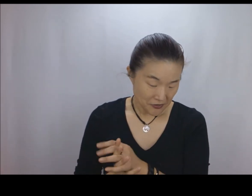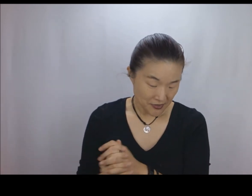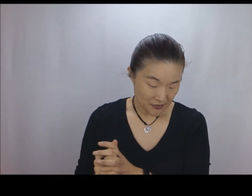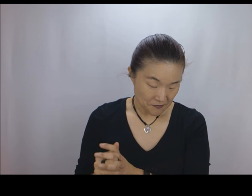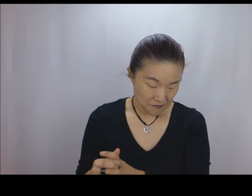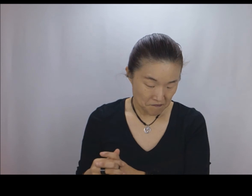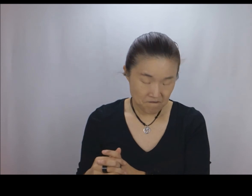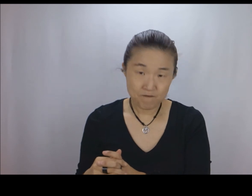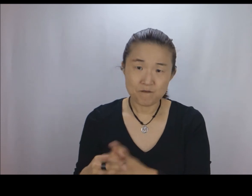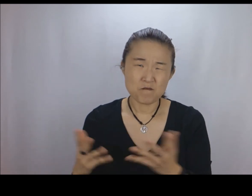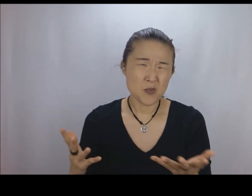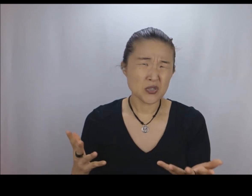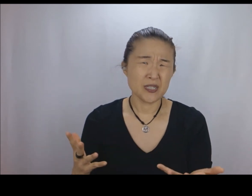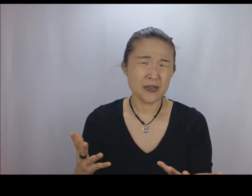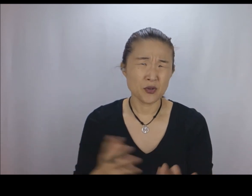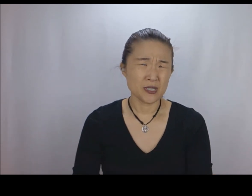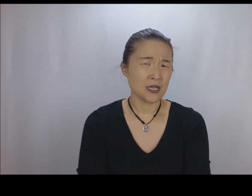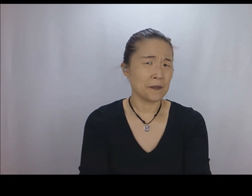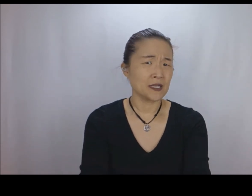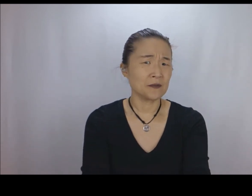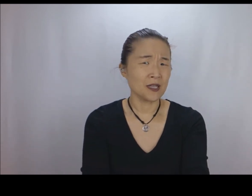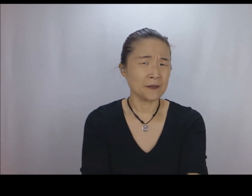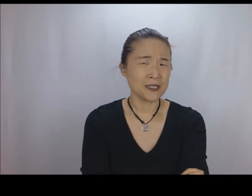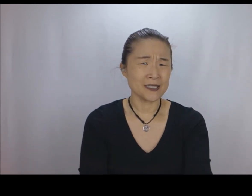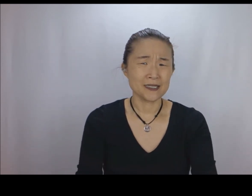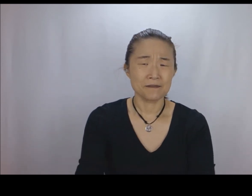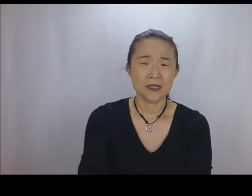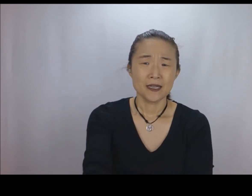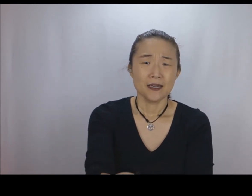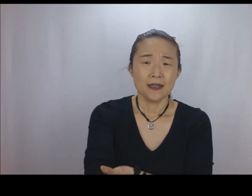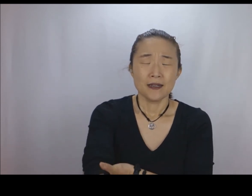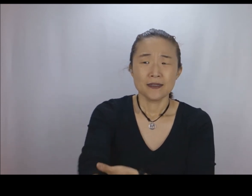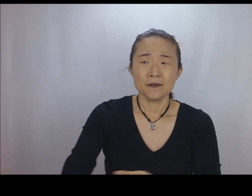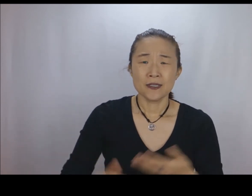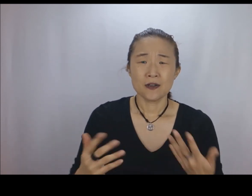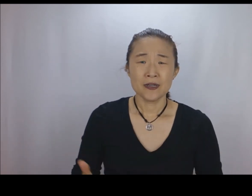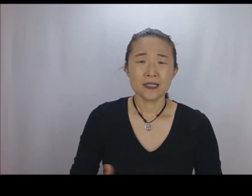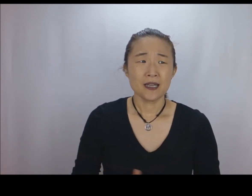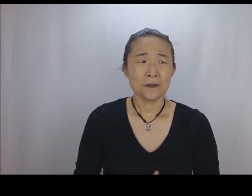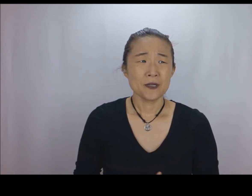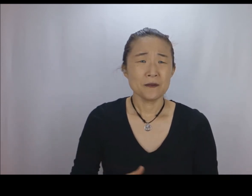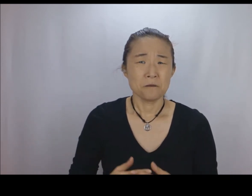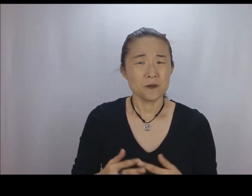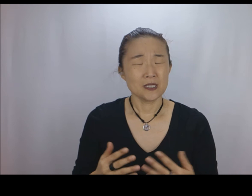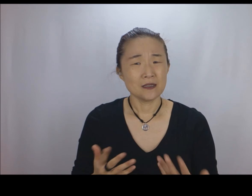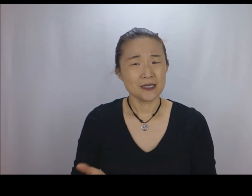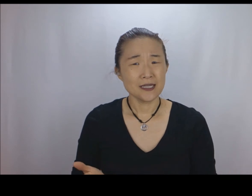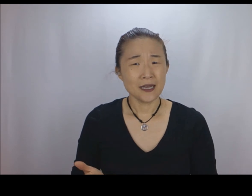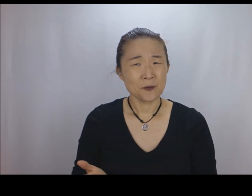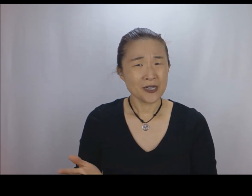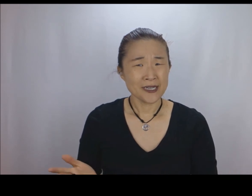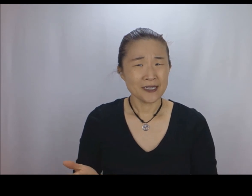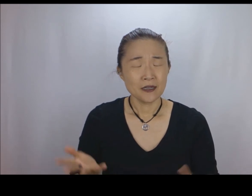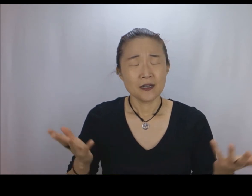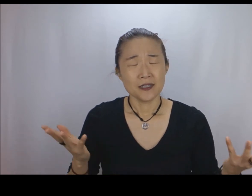And those are most of the important topics for libraries. So when you go into the library, you'll see a librarian